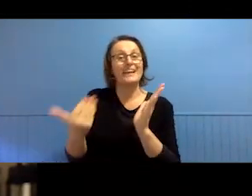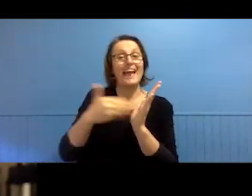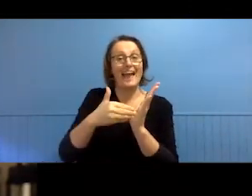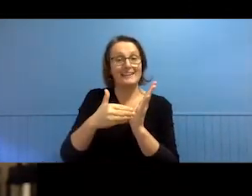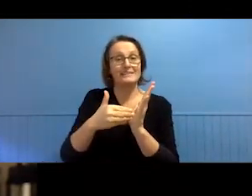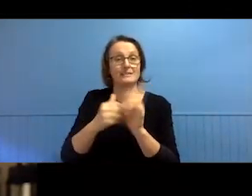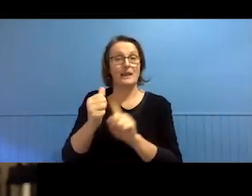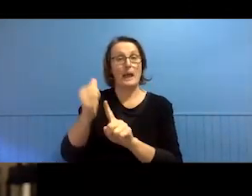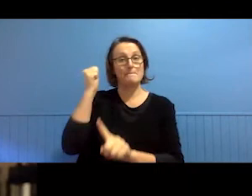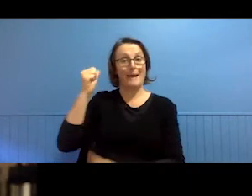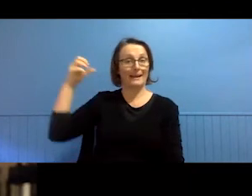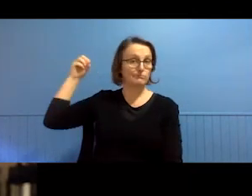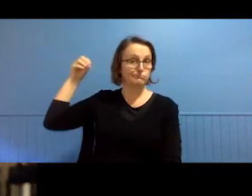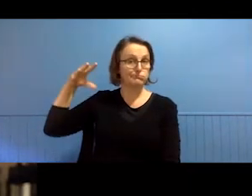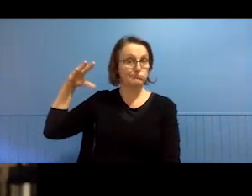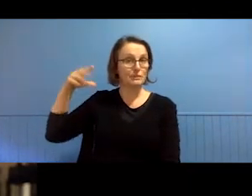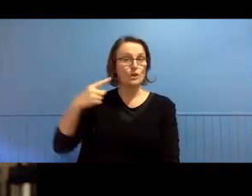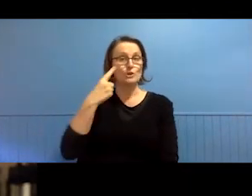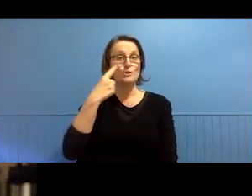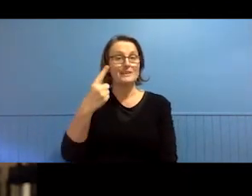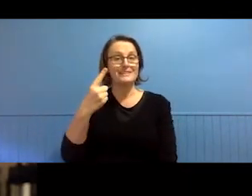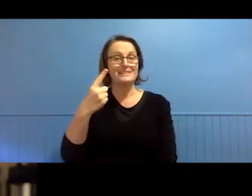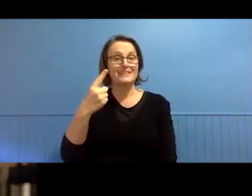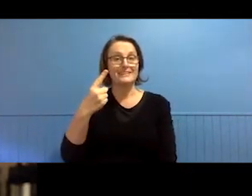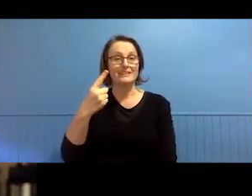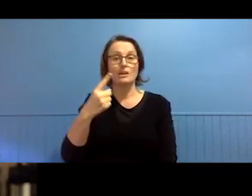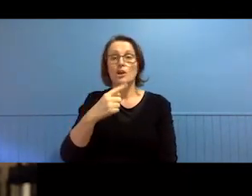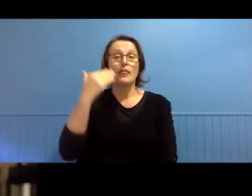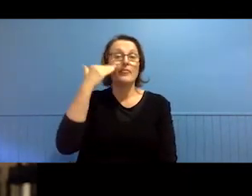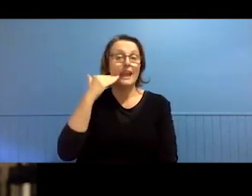back light. You can can see the area above the lady's head now, the same